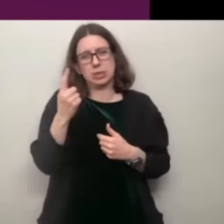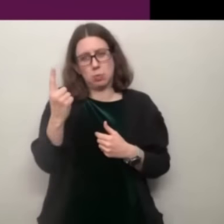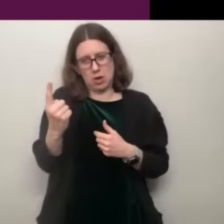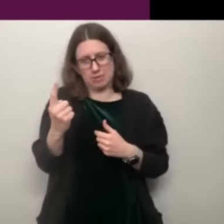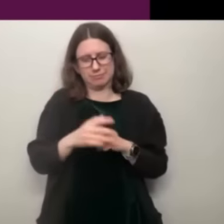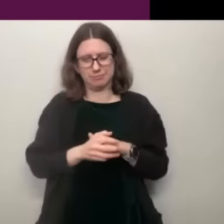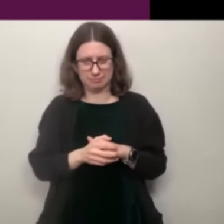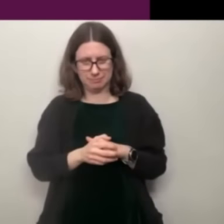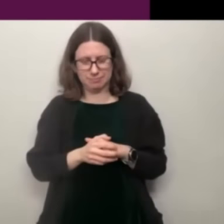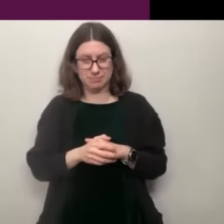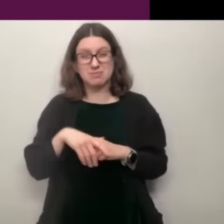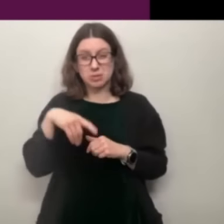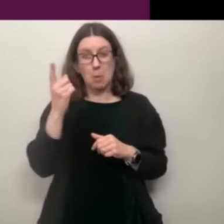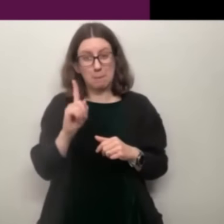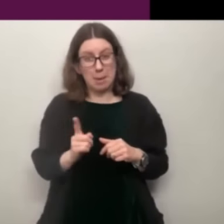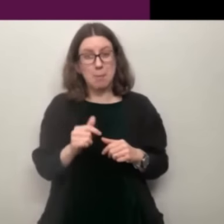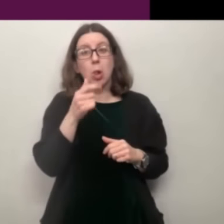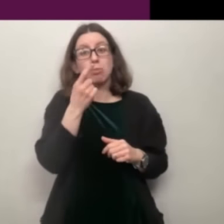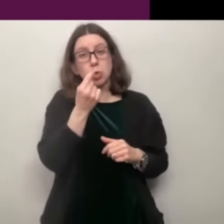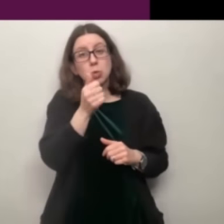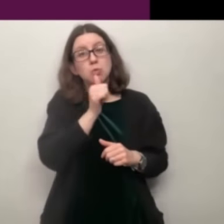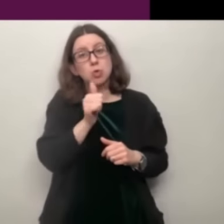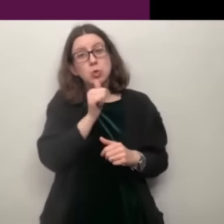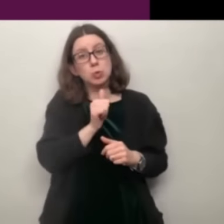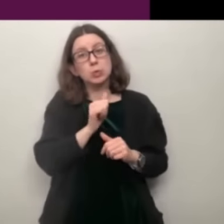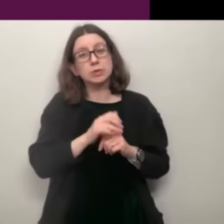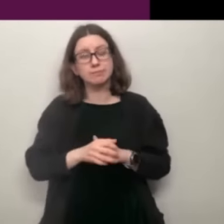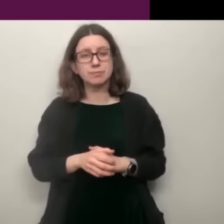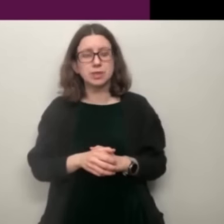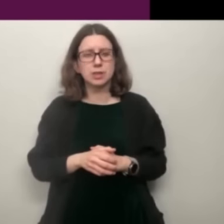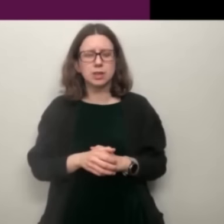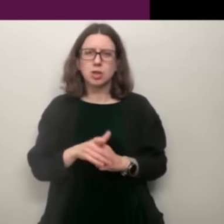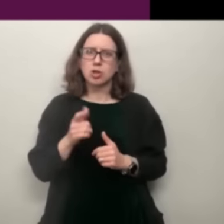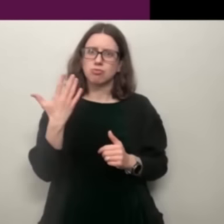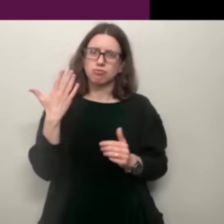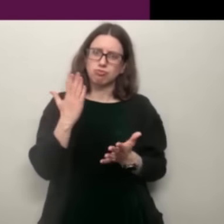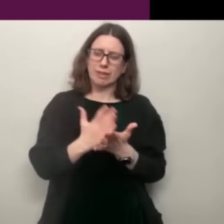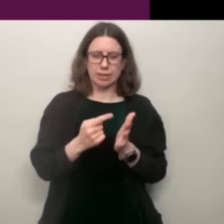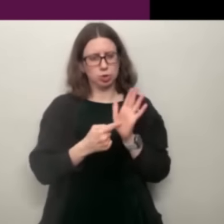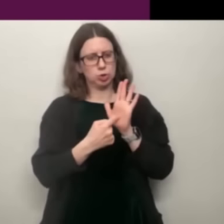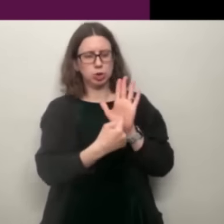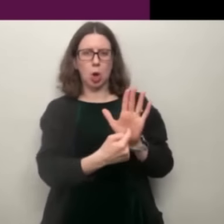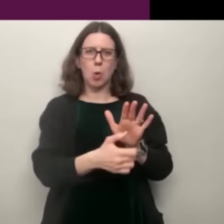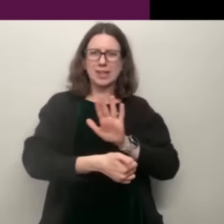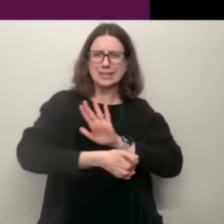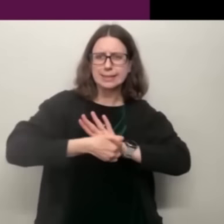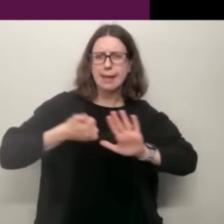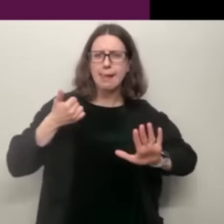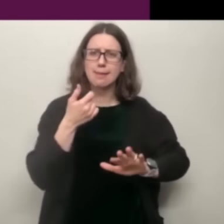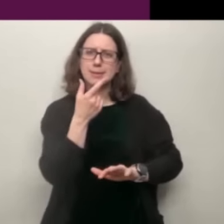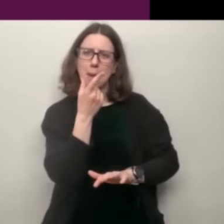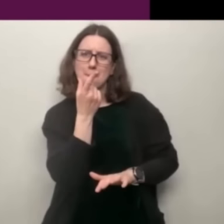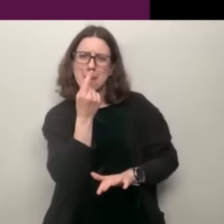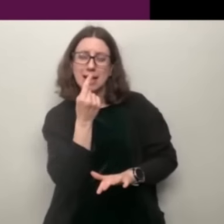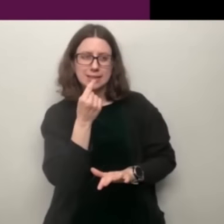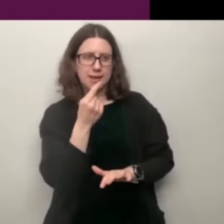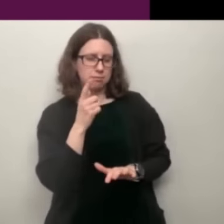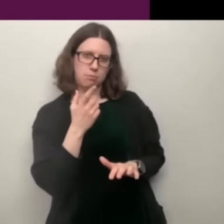It was a bold statement about the skills ability and the ambition of the Iron Masters of the area.